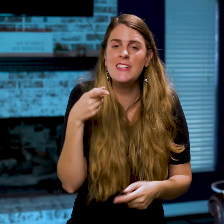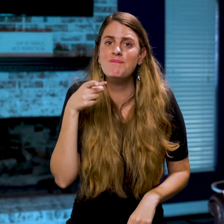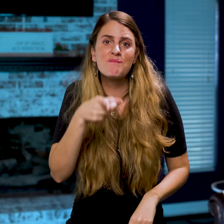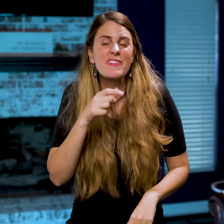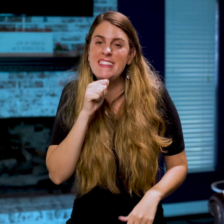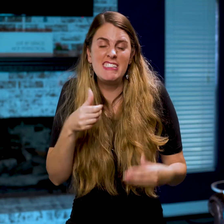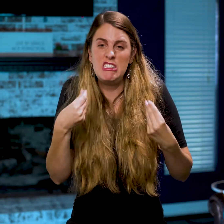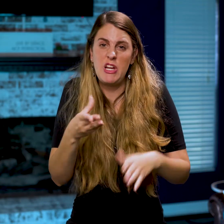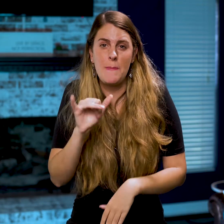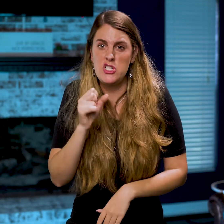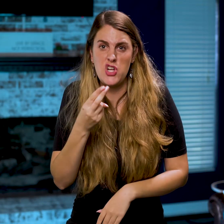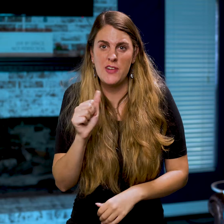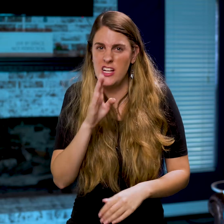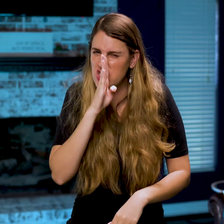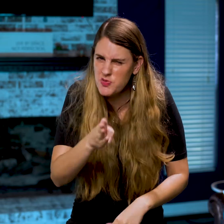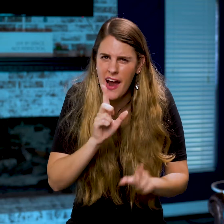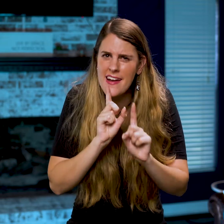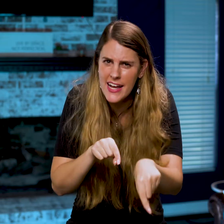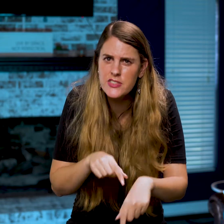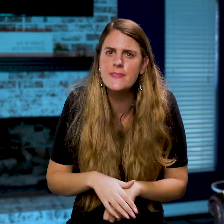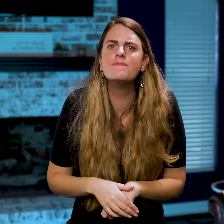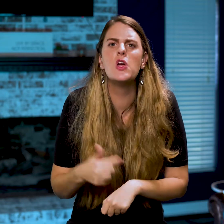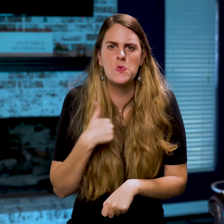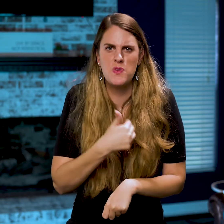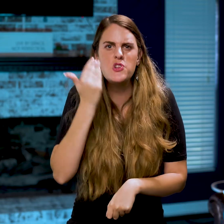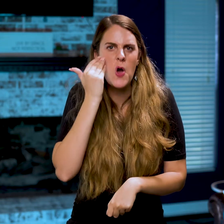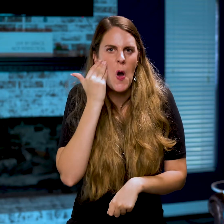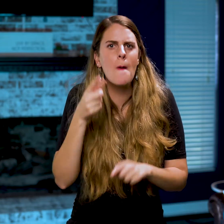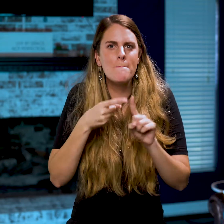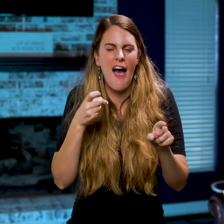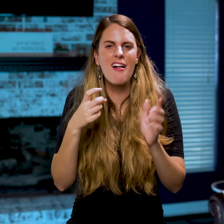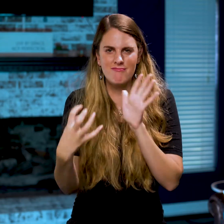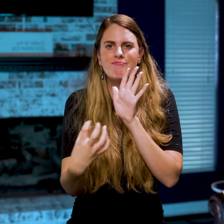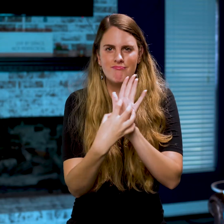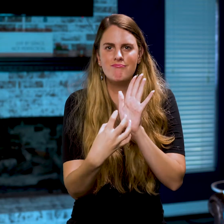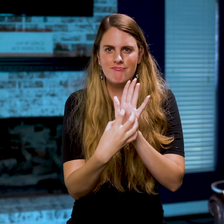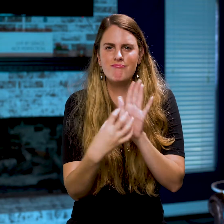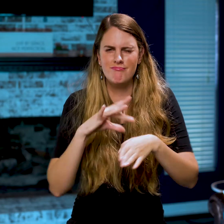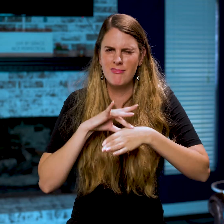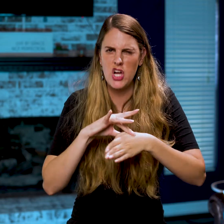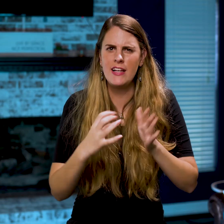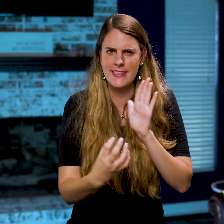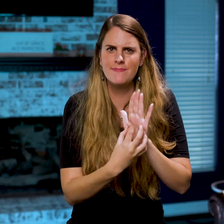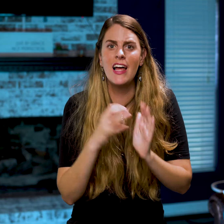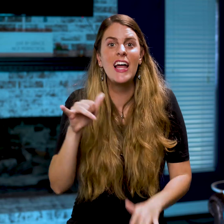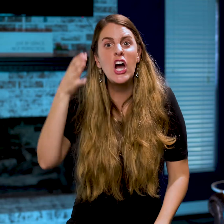since He doesn’t give Joshua a straight answer, but we know from the surrounding text